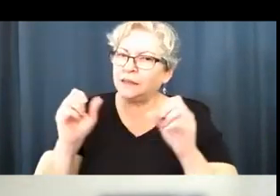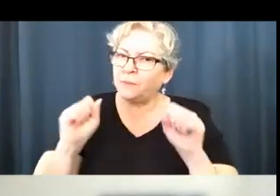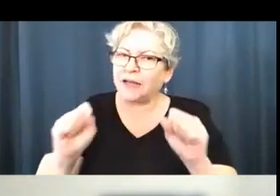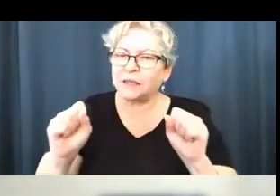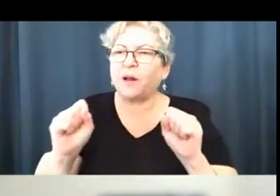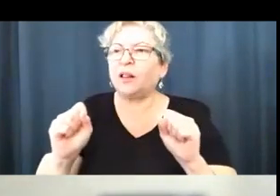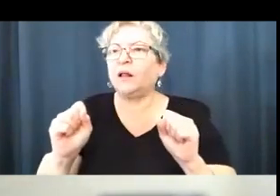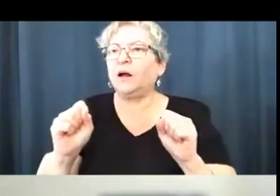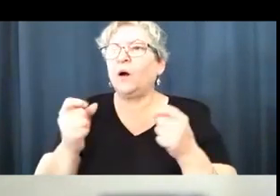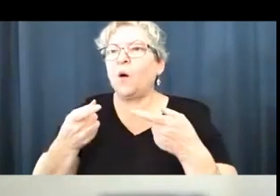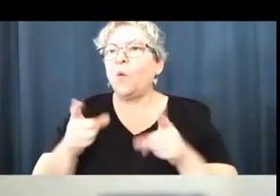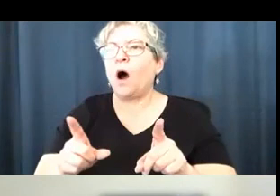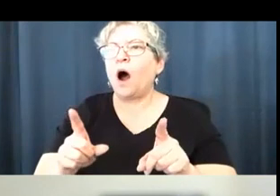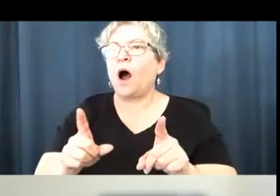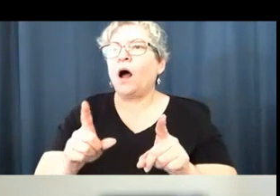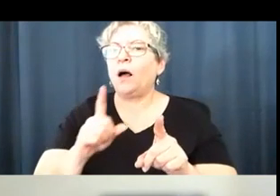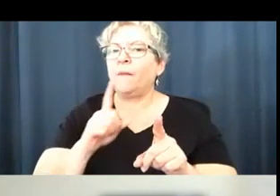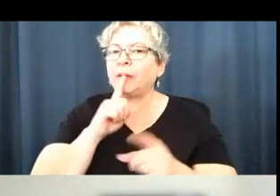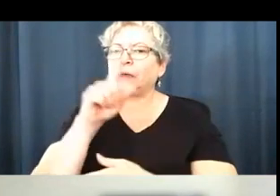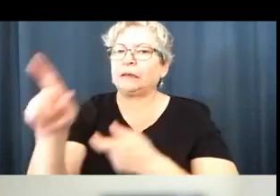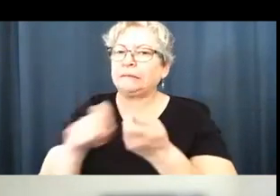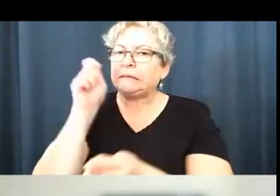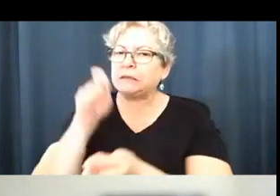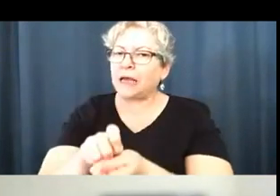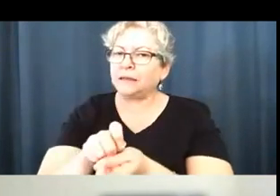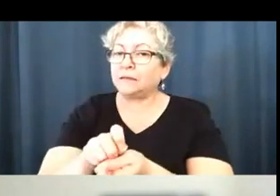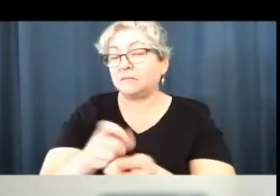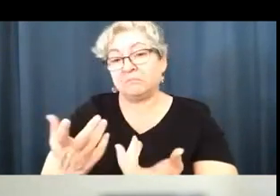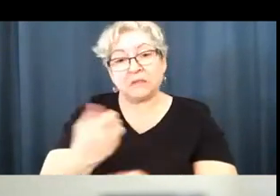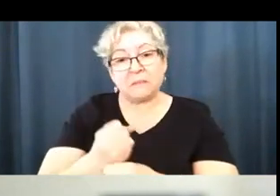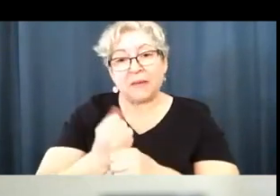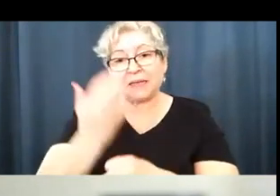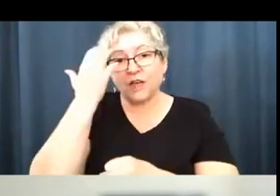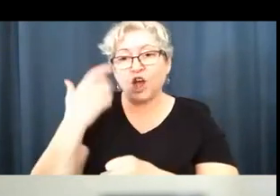while also being concise if that makes sense. I think register here is fine,